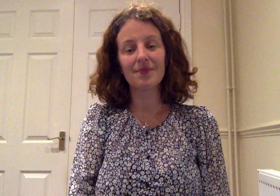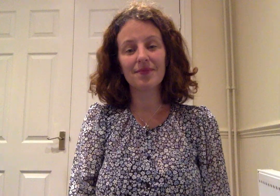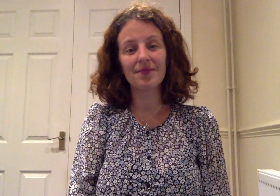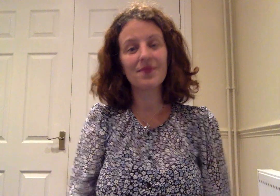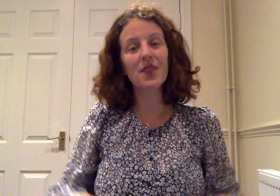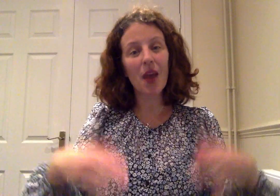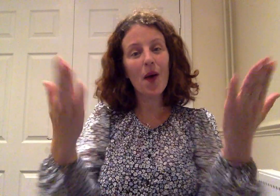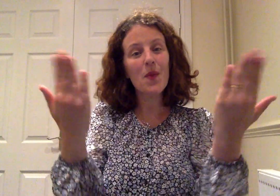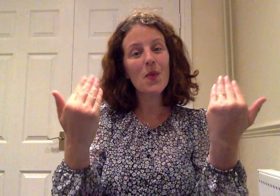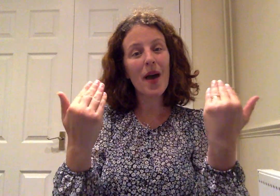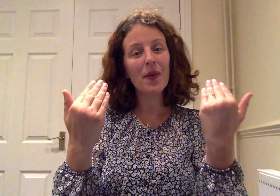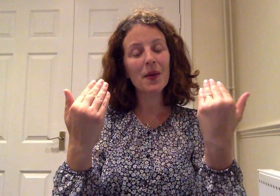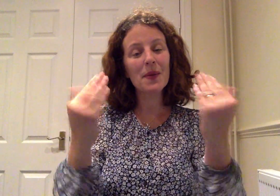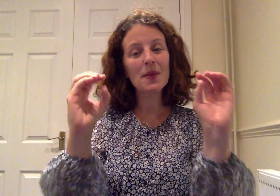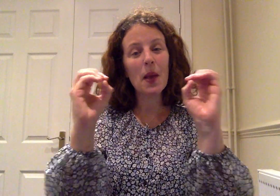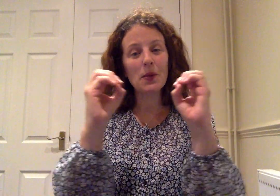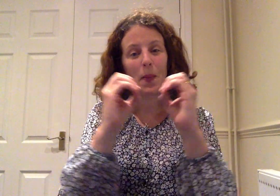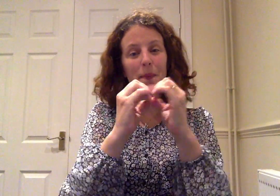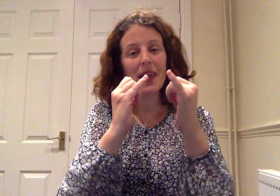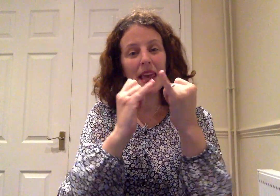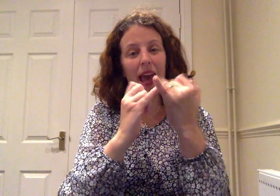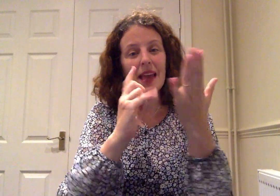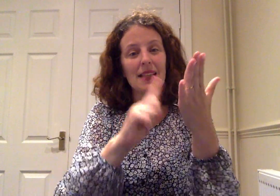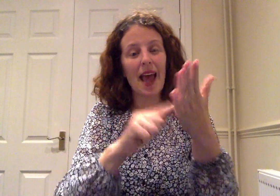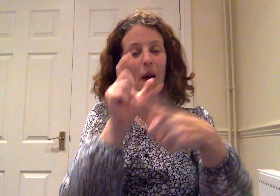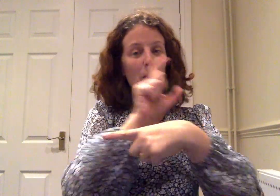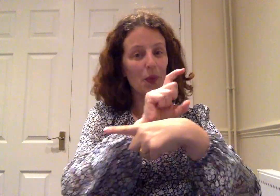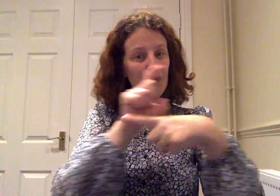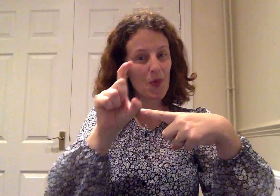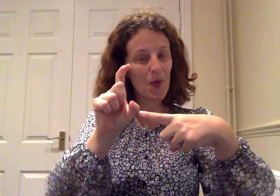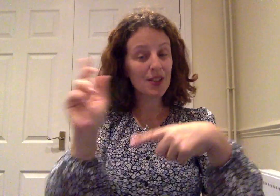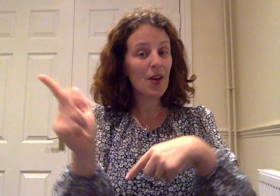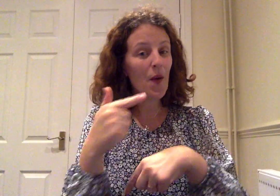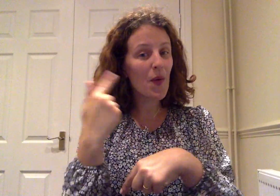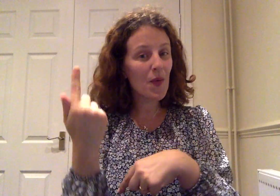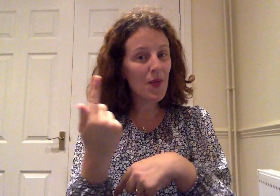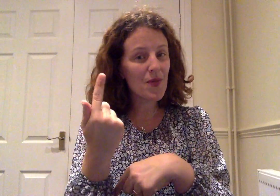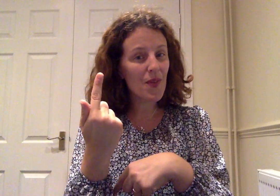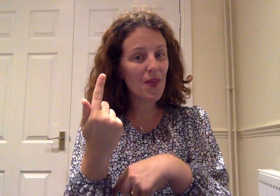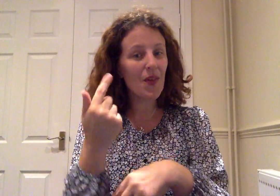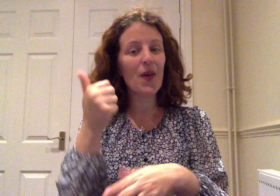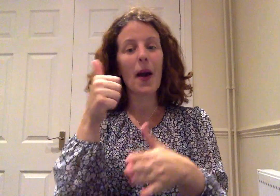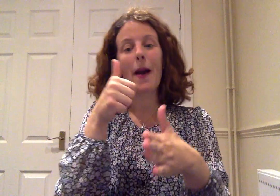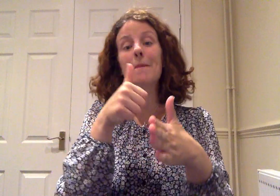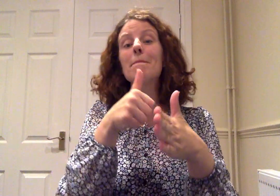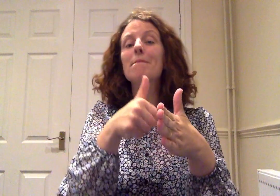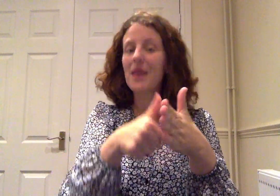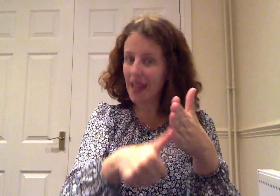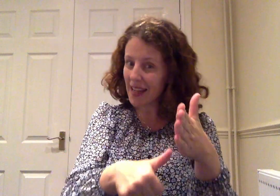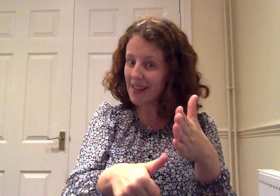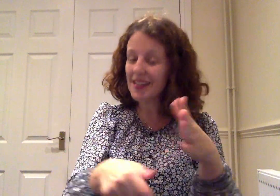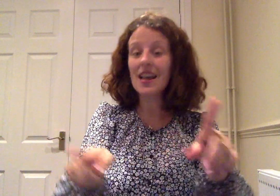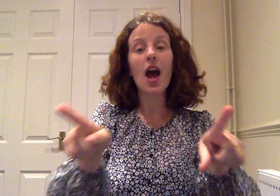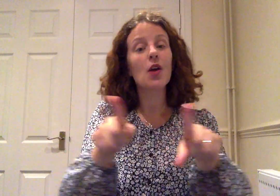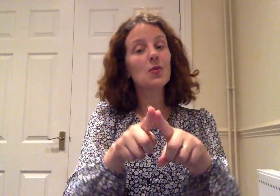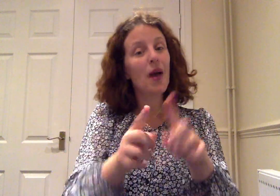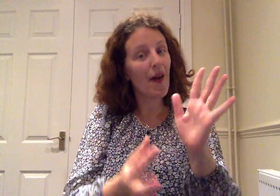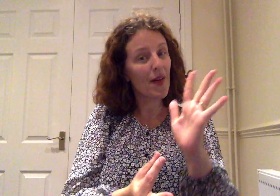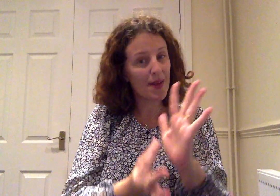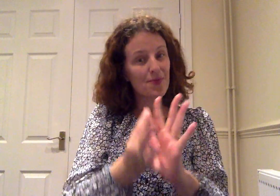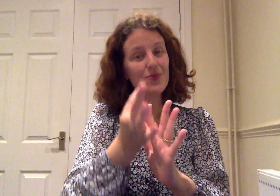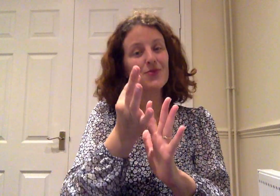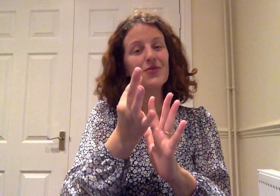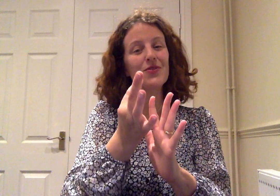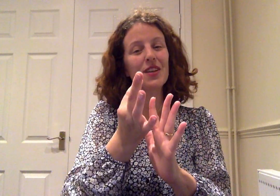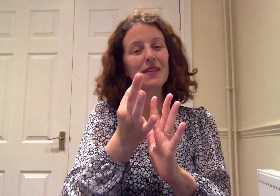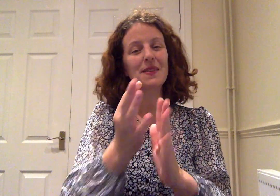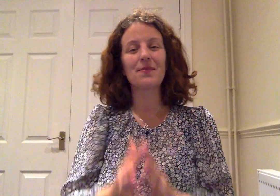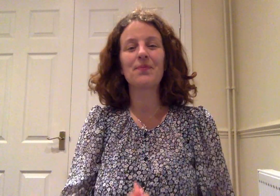Welcome BSL course, who for beginners, beginners as well improvers.